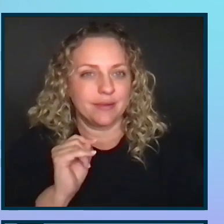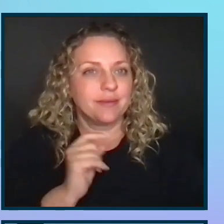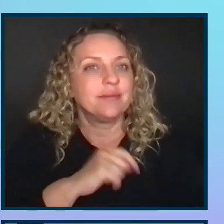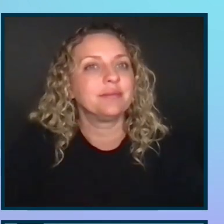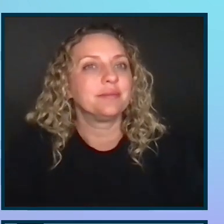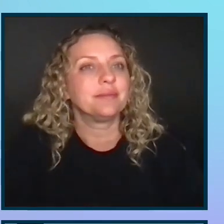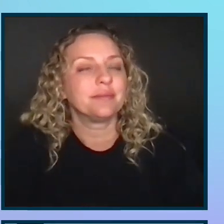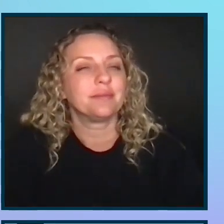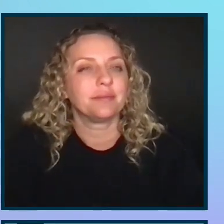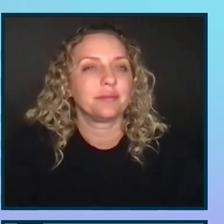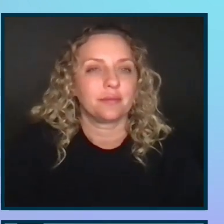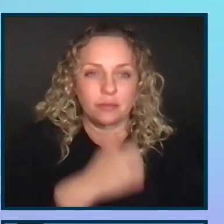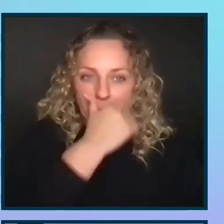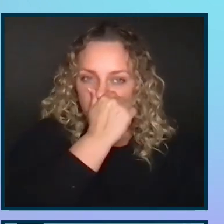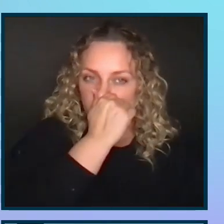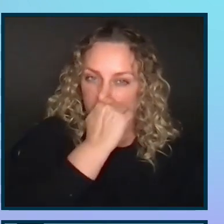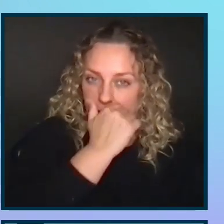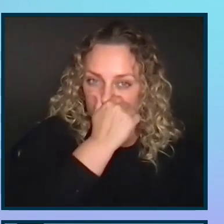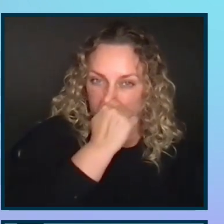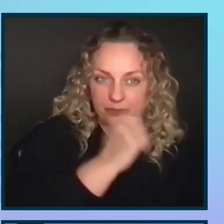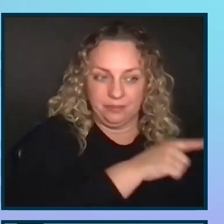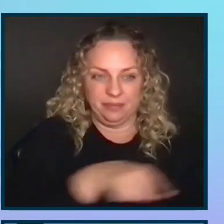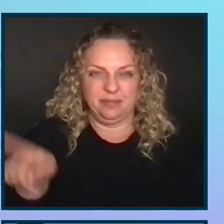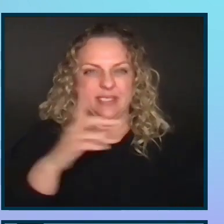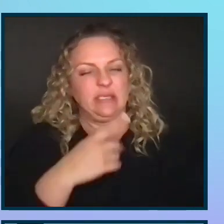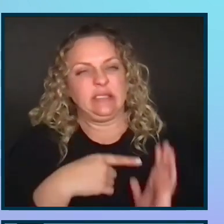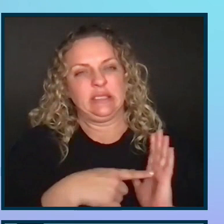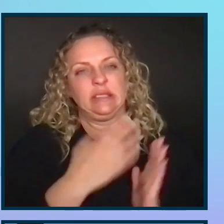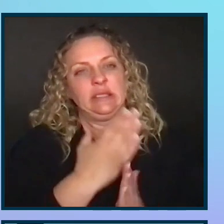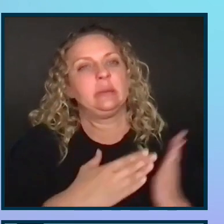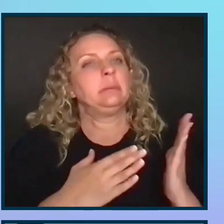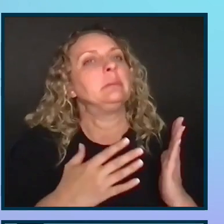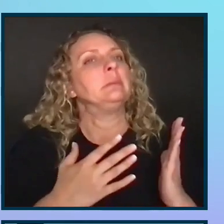So I'm gonna just share quickly some examples of how we made some experiments